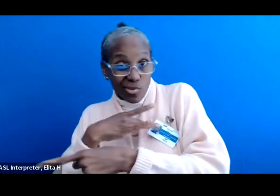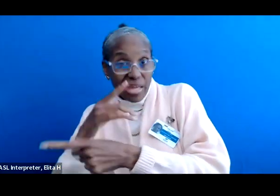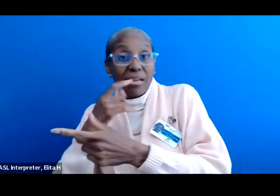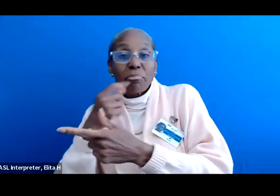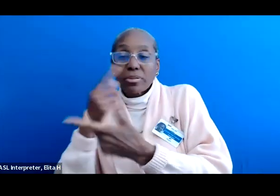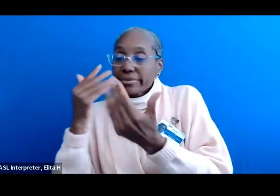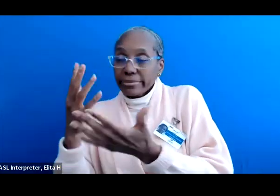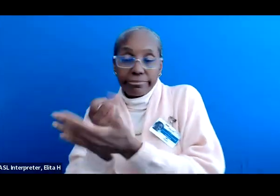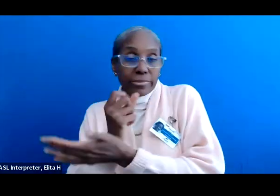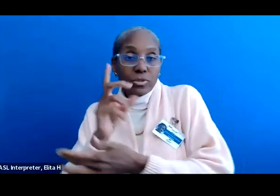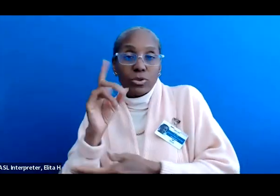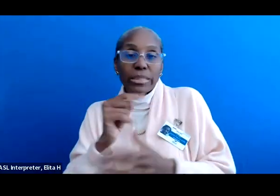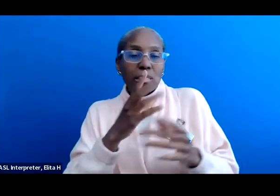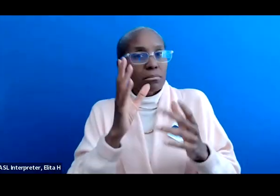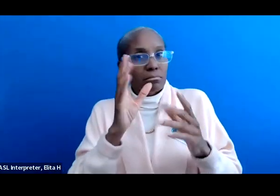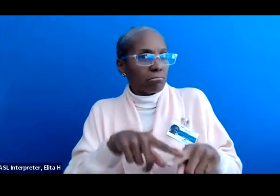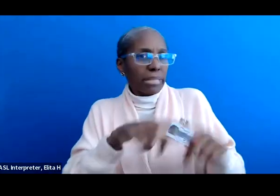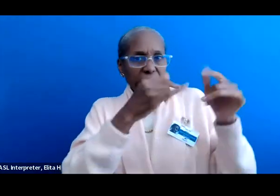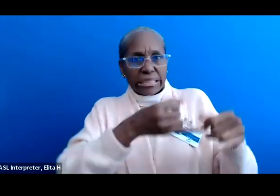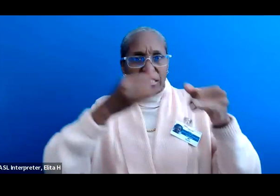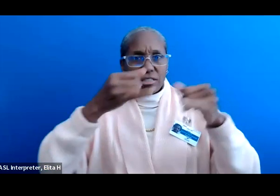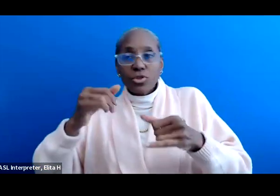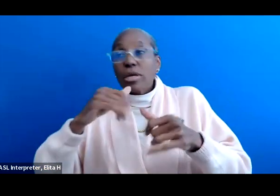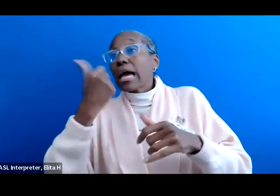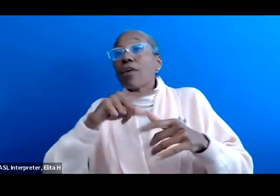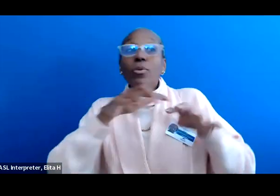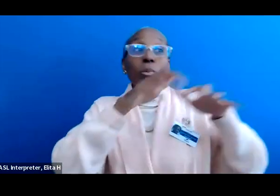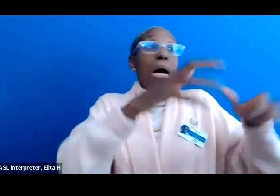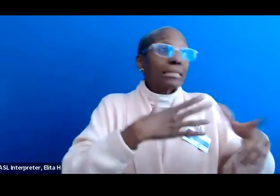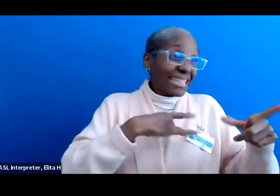Everything is so individual, just because everybody else likes it doesn't mean you have to like it too.